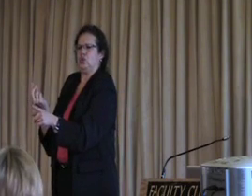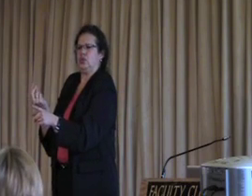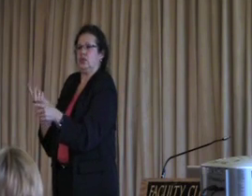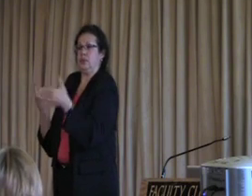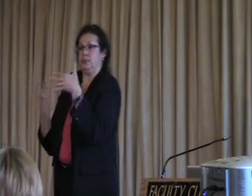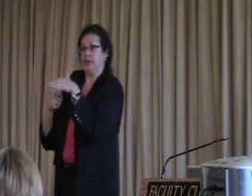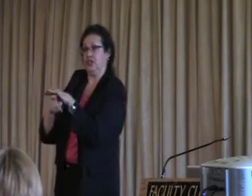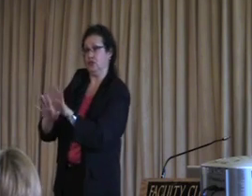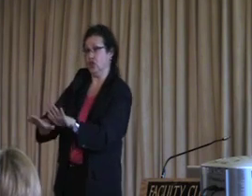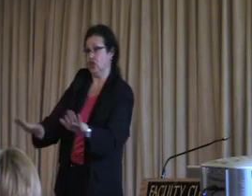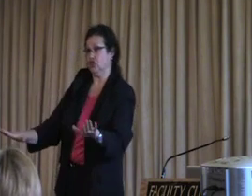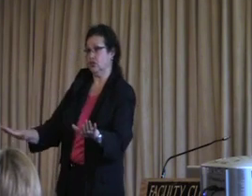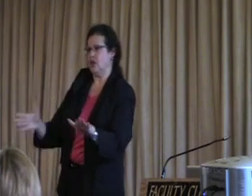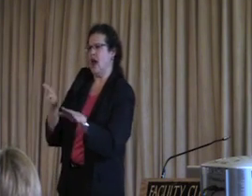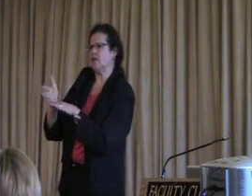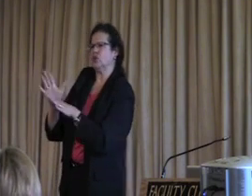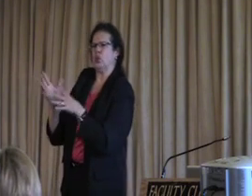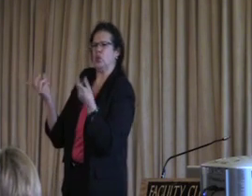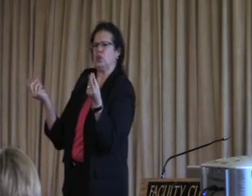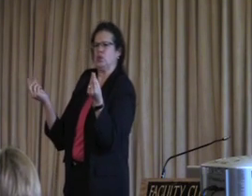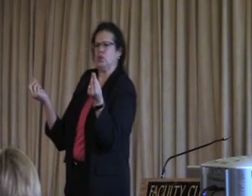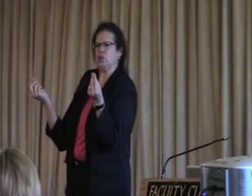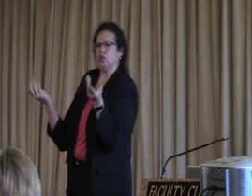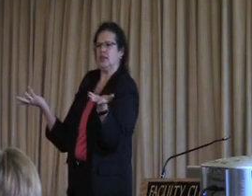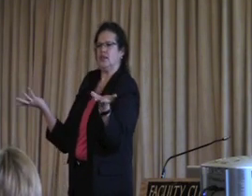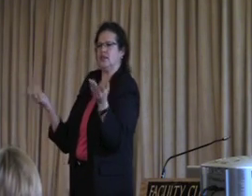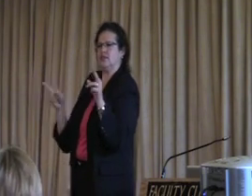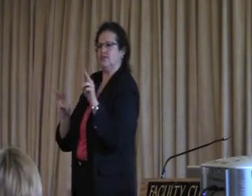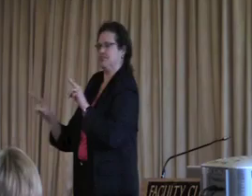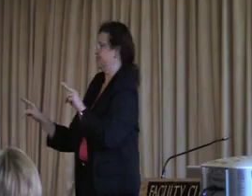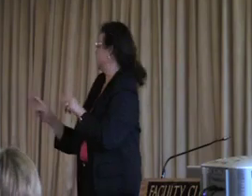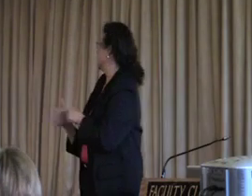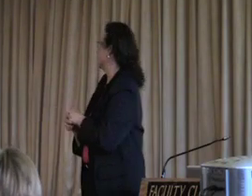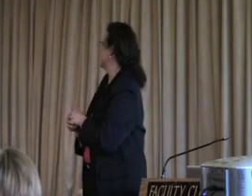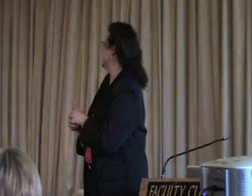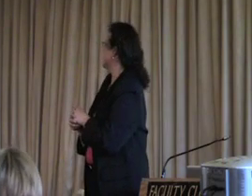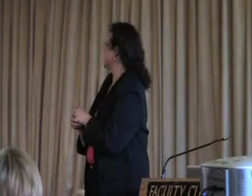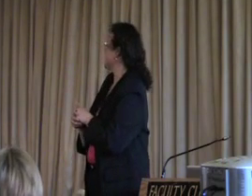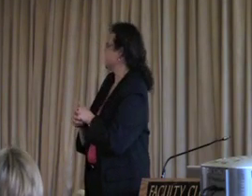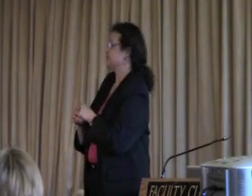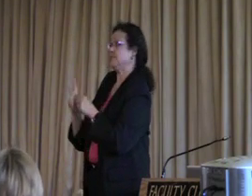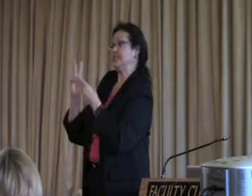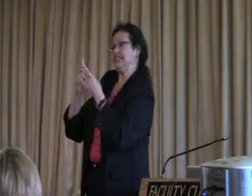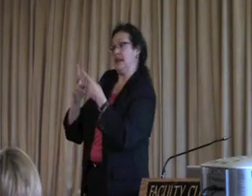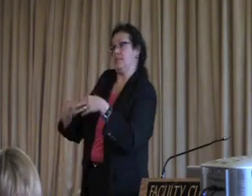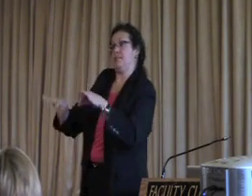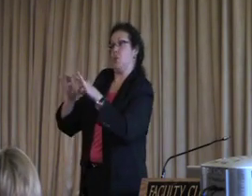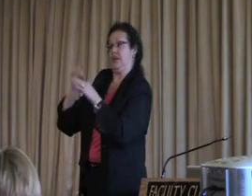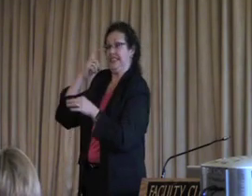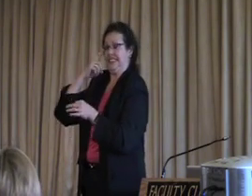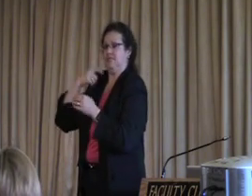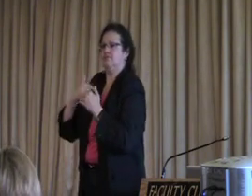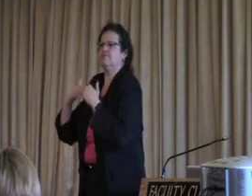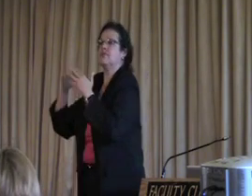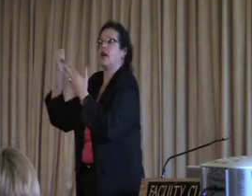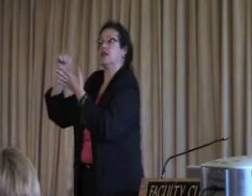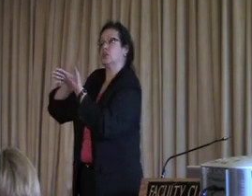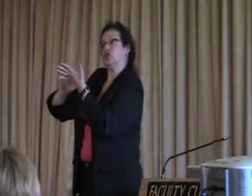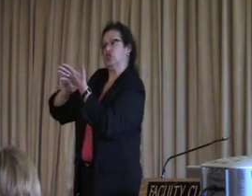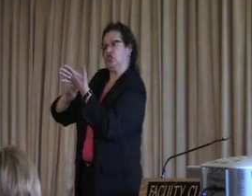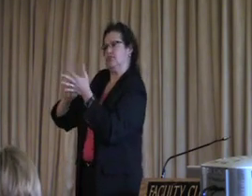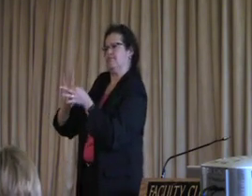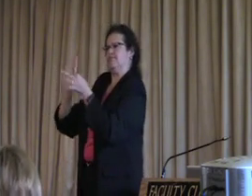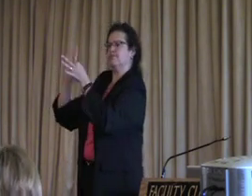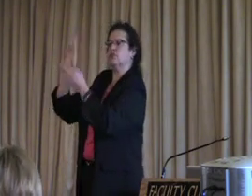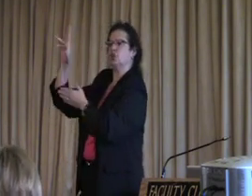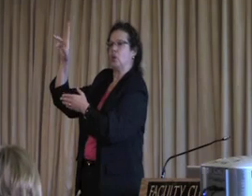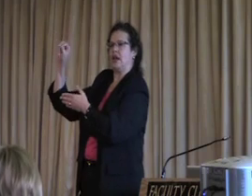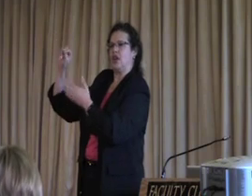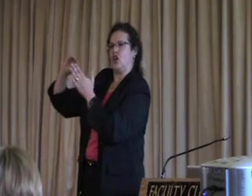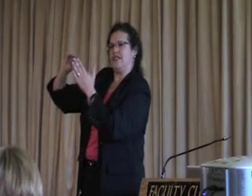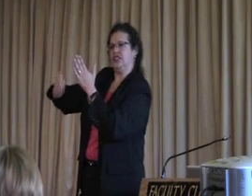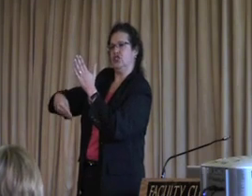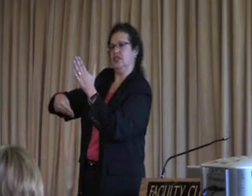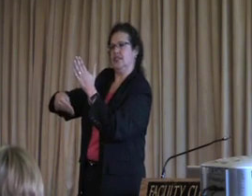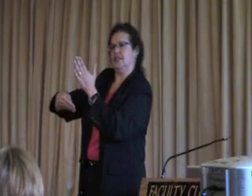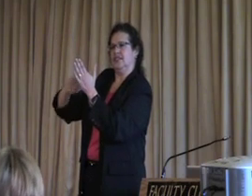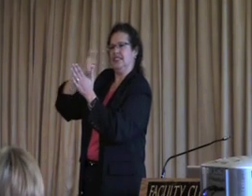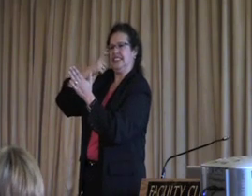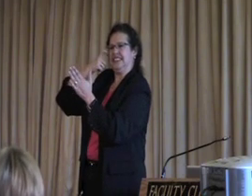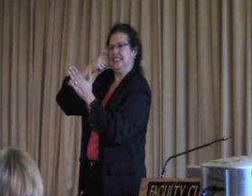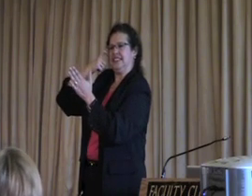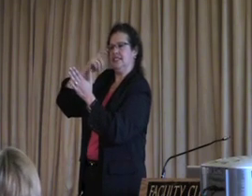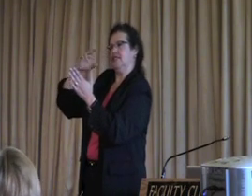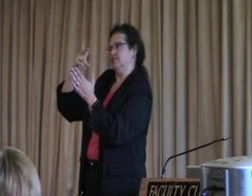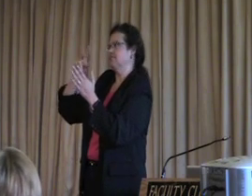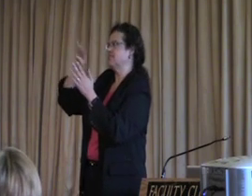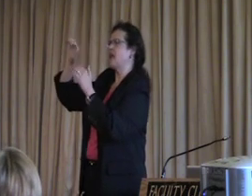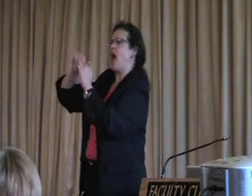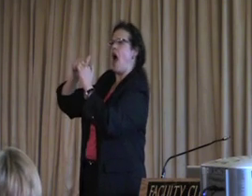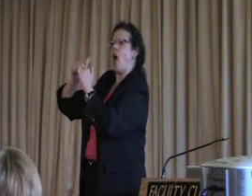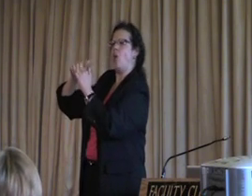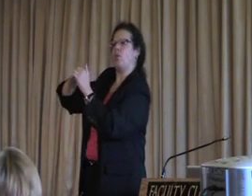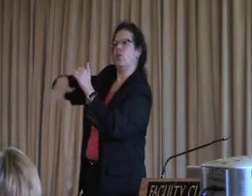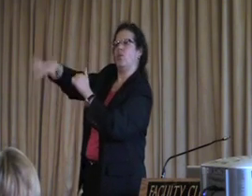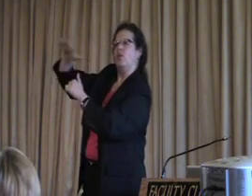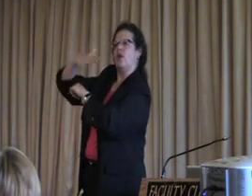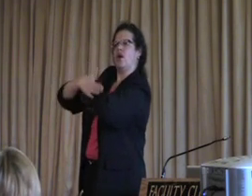be a second qualitative research project focusing on that control group. The UN convention of